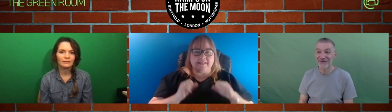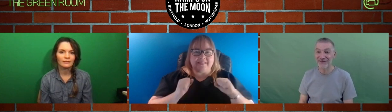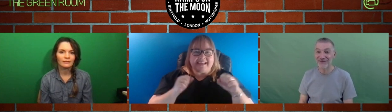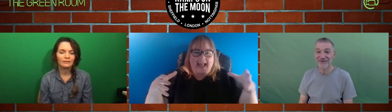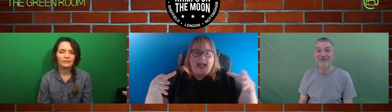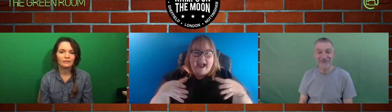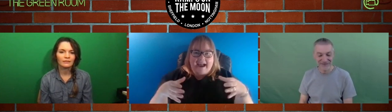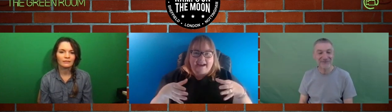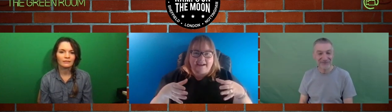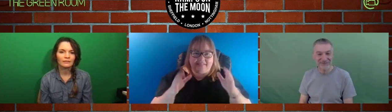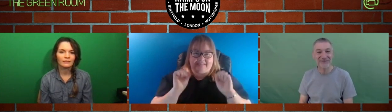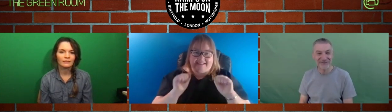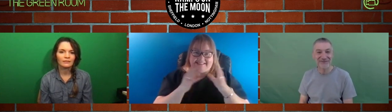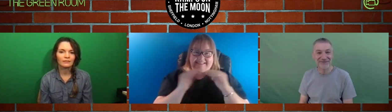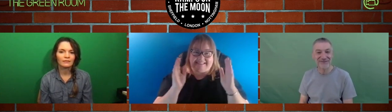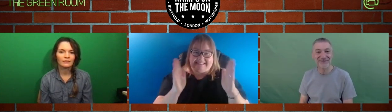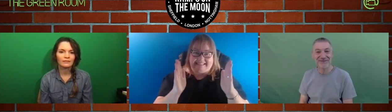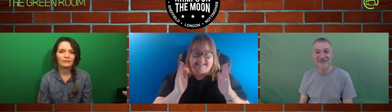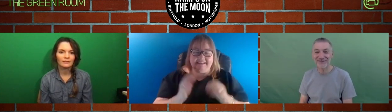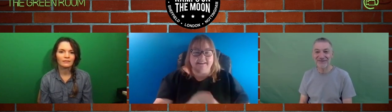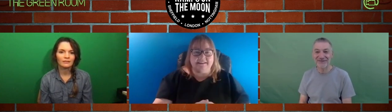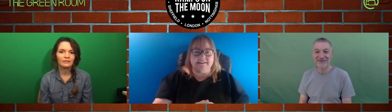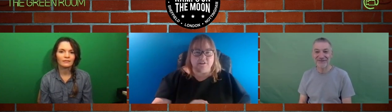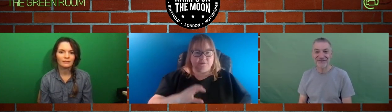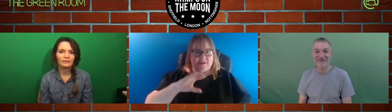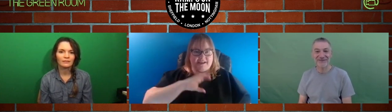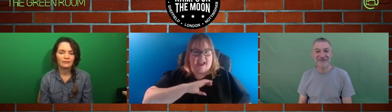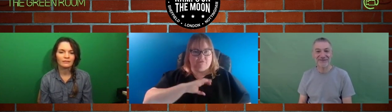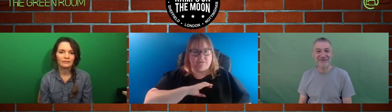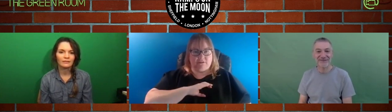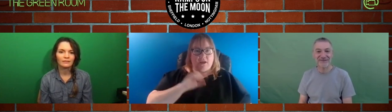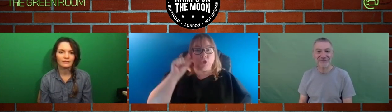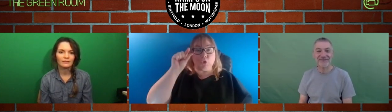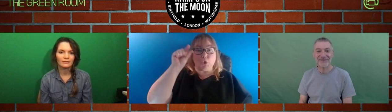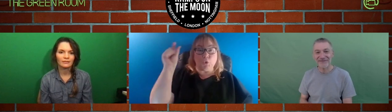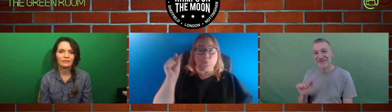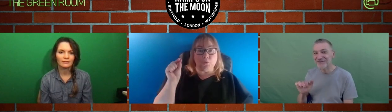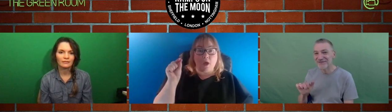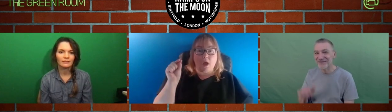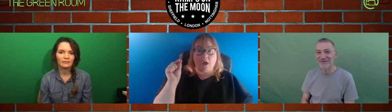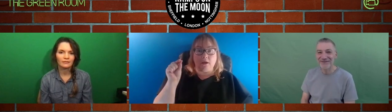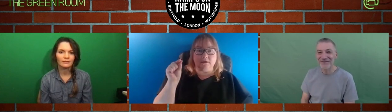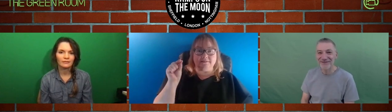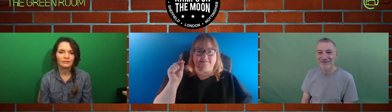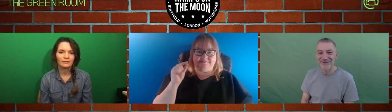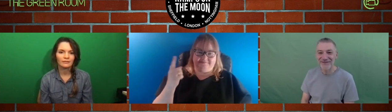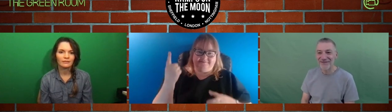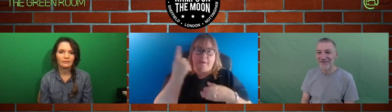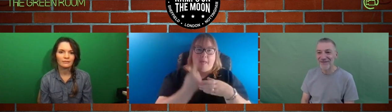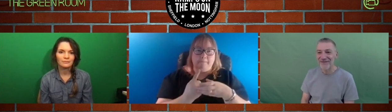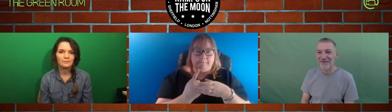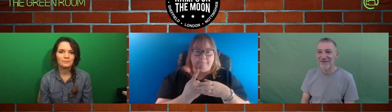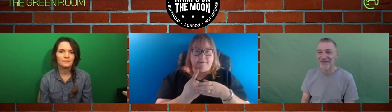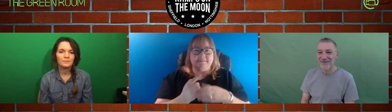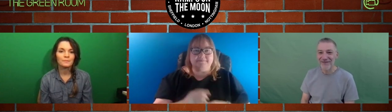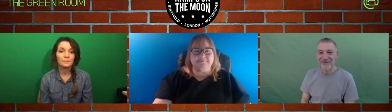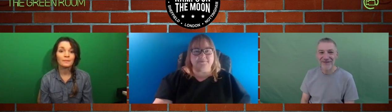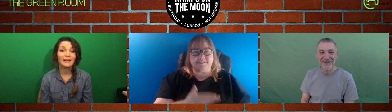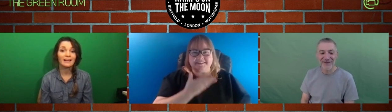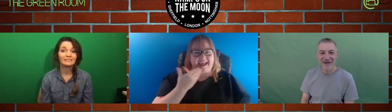talking about, yeah. So when your character is Luna yeah you've had some really lovely scenes.